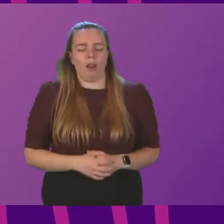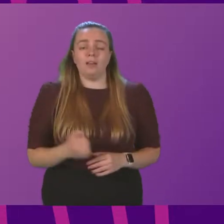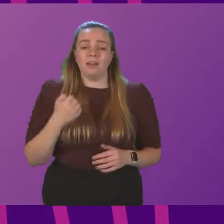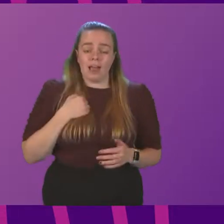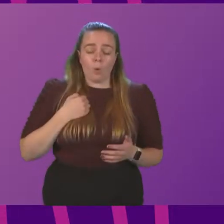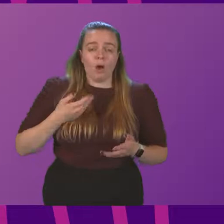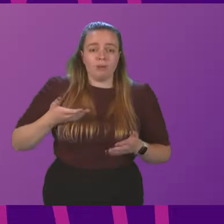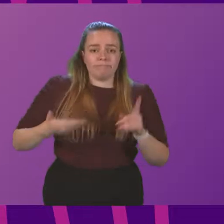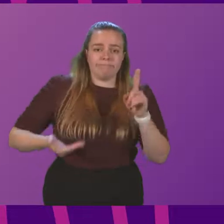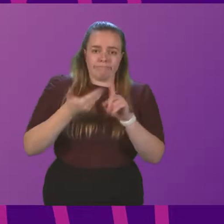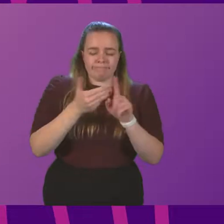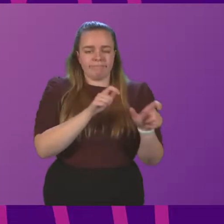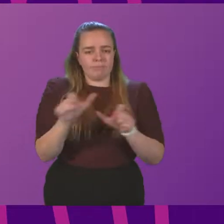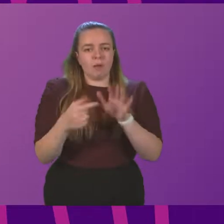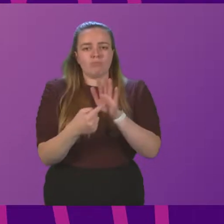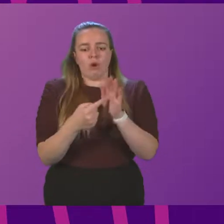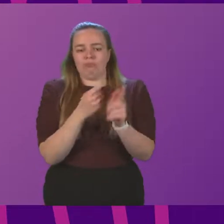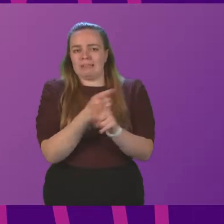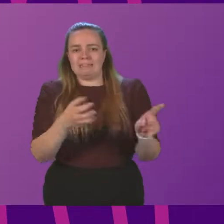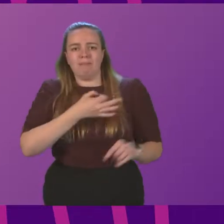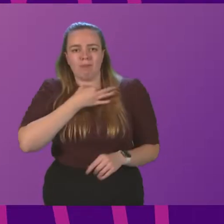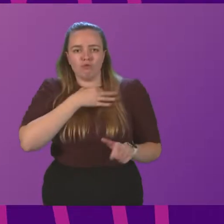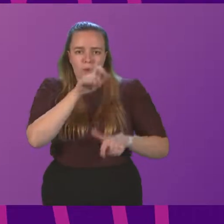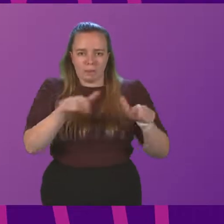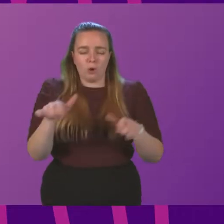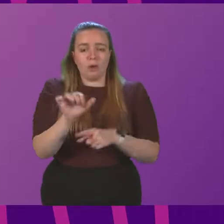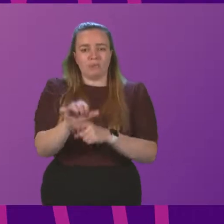prioritise the most vulnerable by protecting those appointments for those key groups.